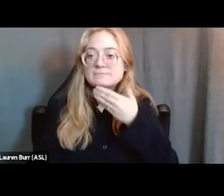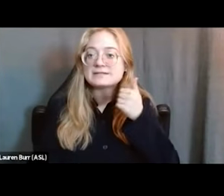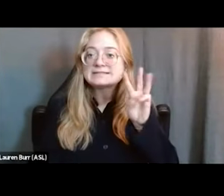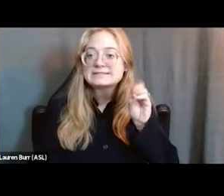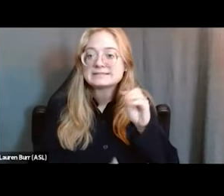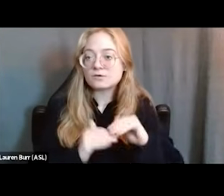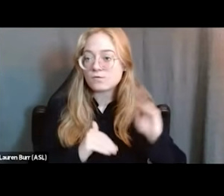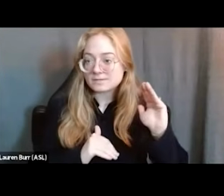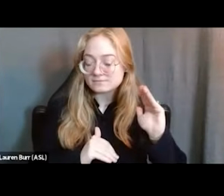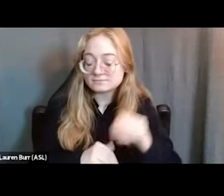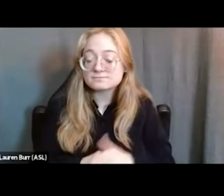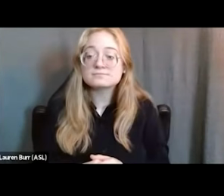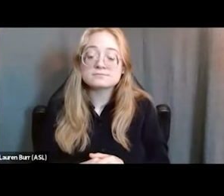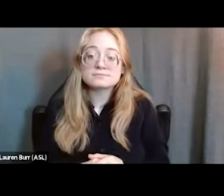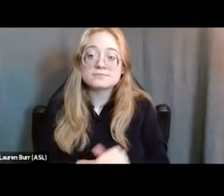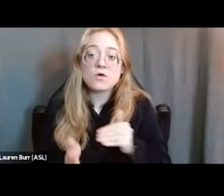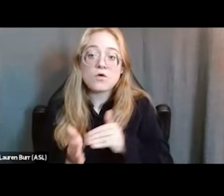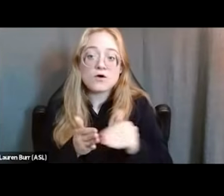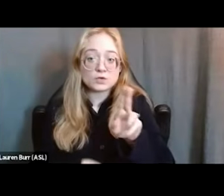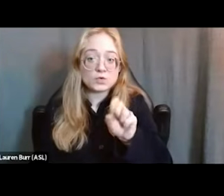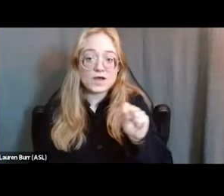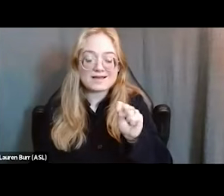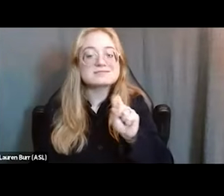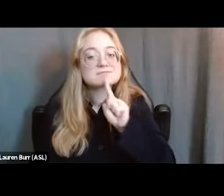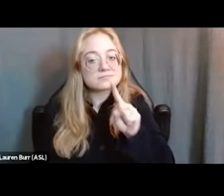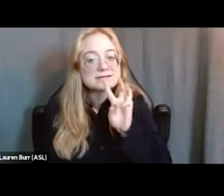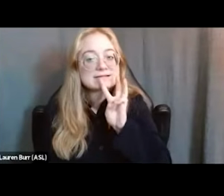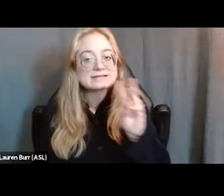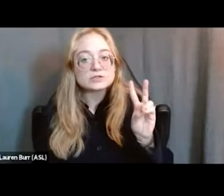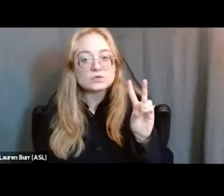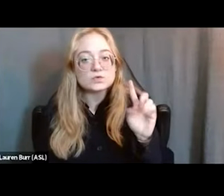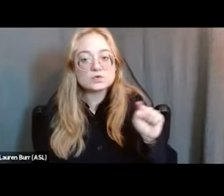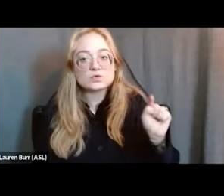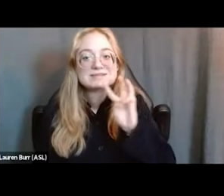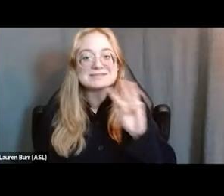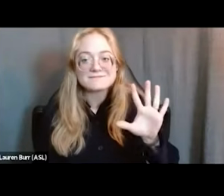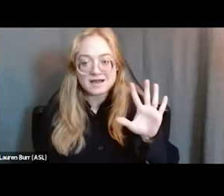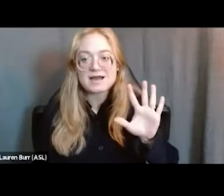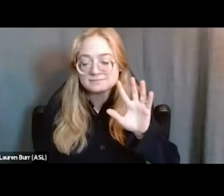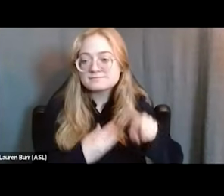often older adults are considered to be age 62 or 65, especially when we're talking about services and systems,